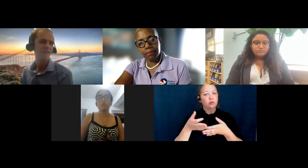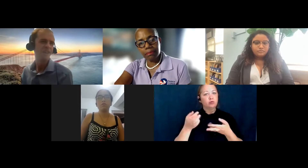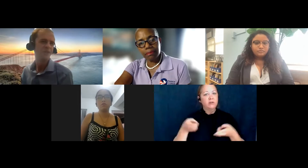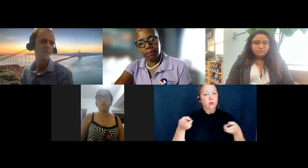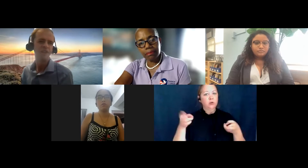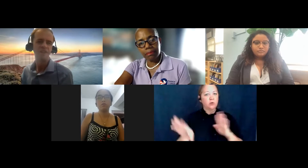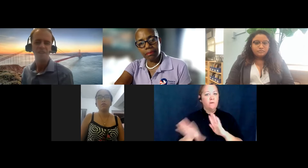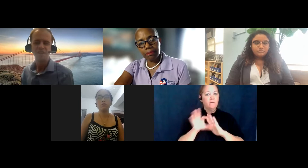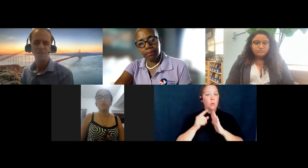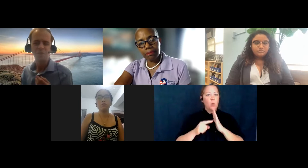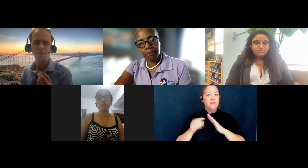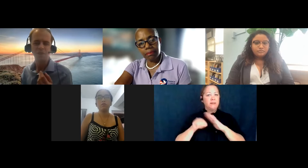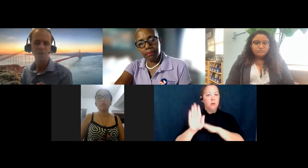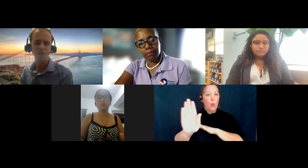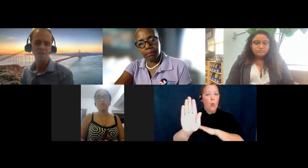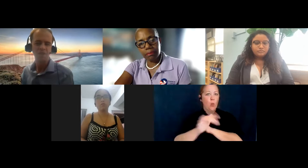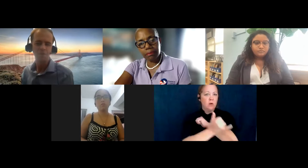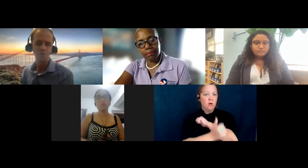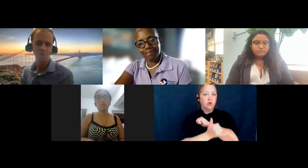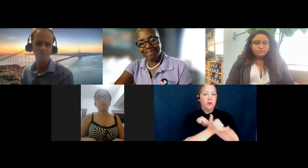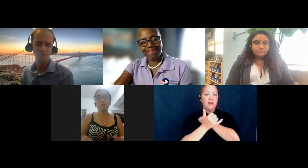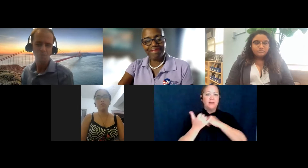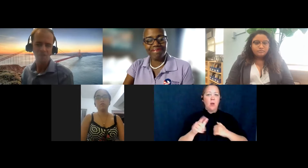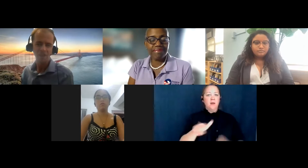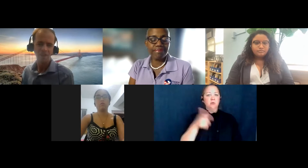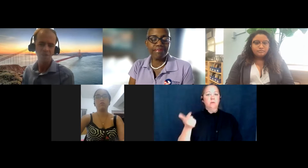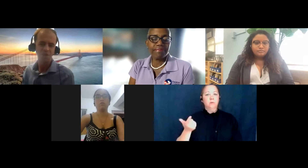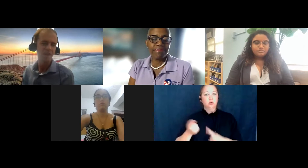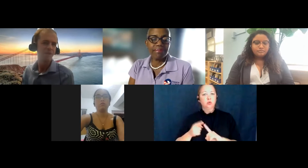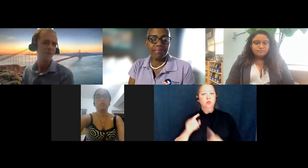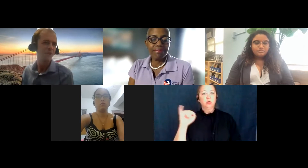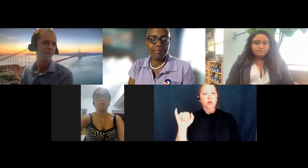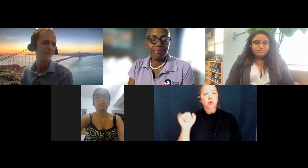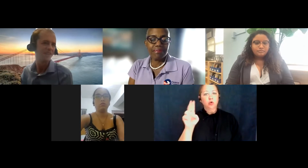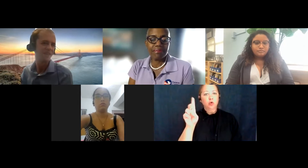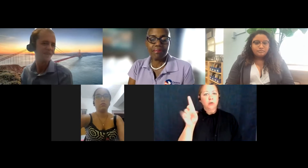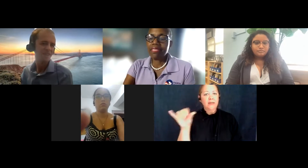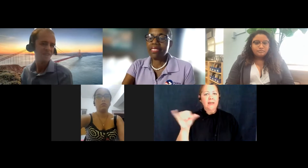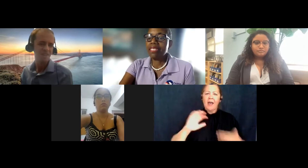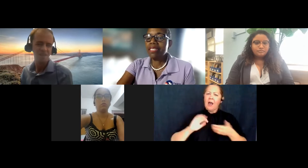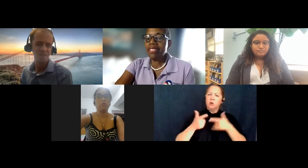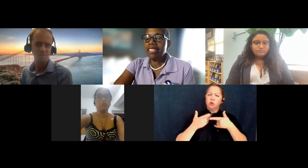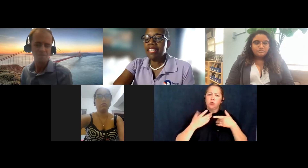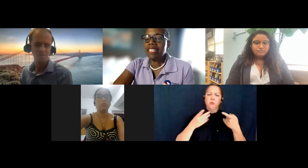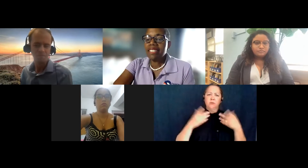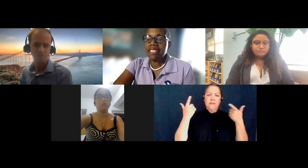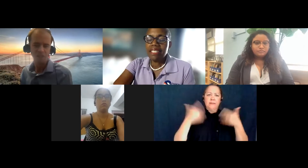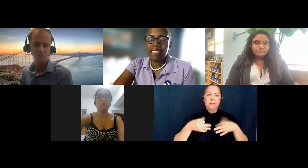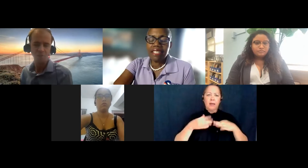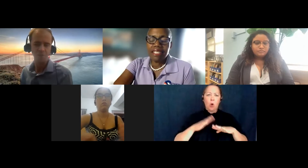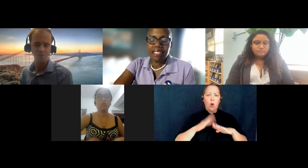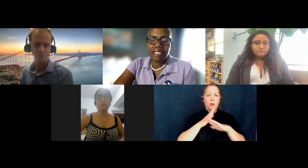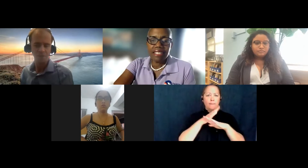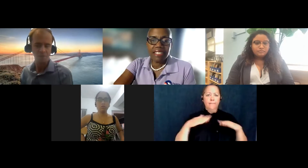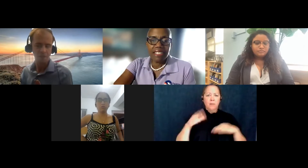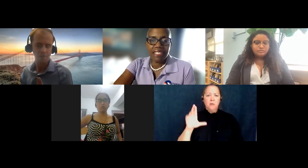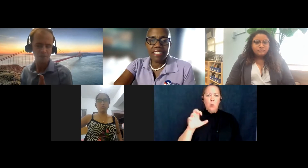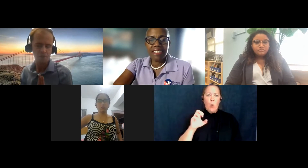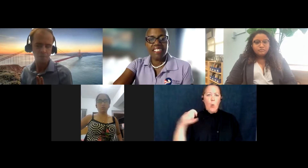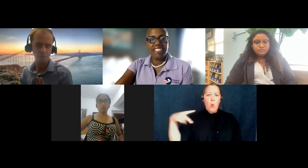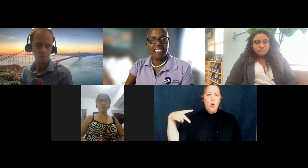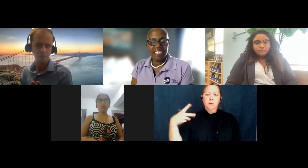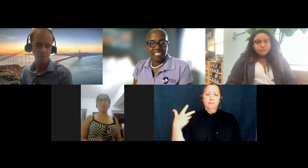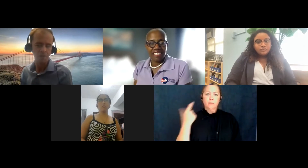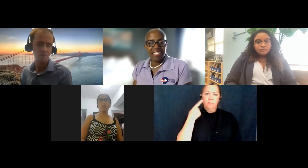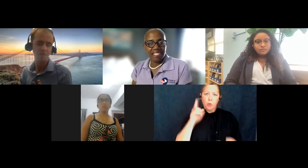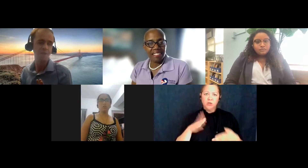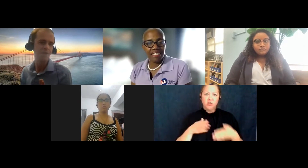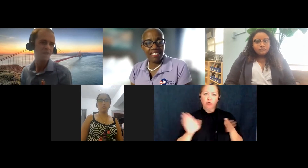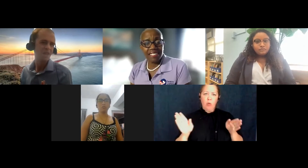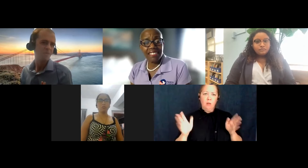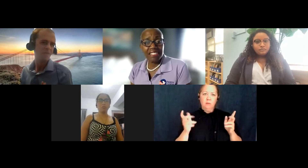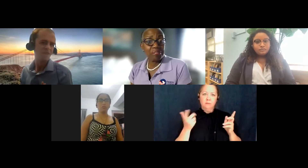Let's go on to Judy. How did you decide on the Peace Corps? For seasoned professional